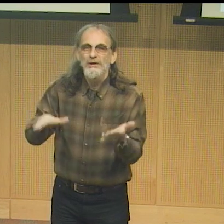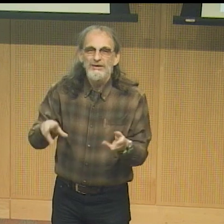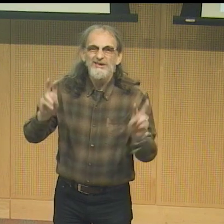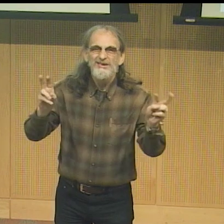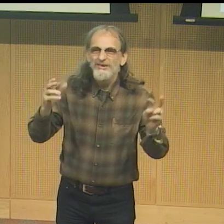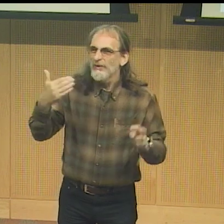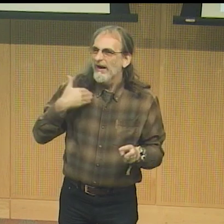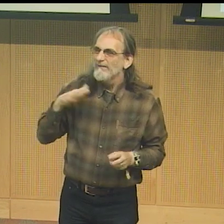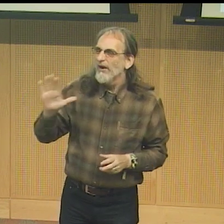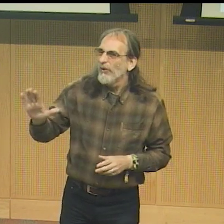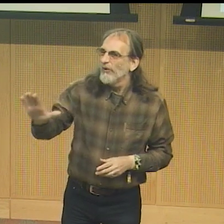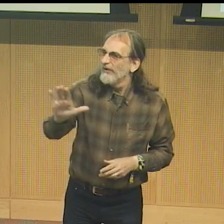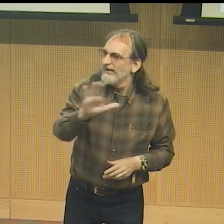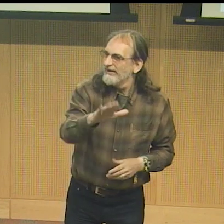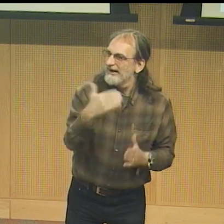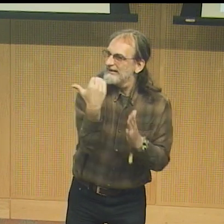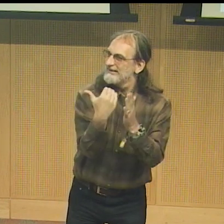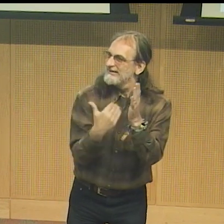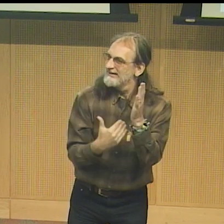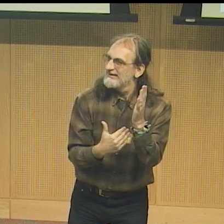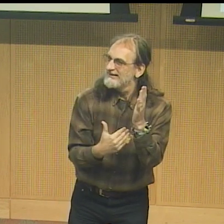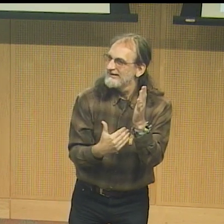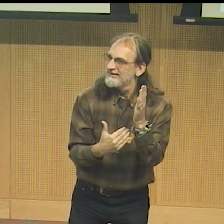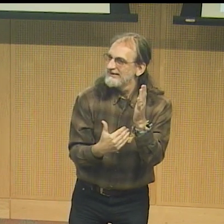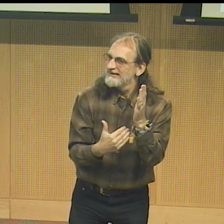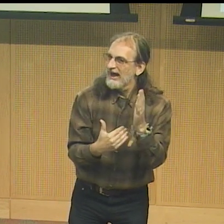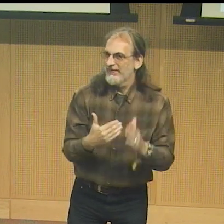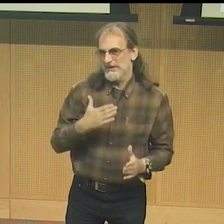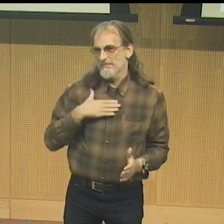that I could have met this person before he passed."